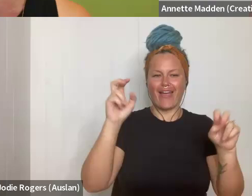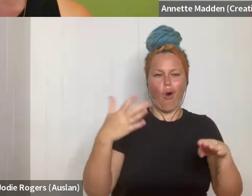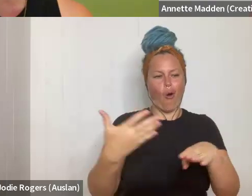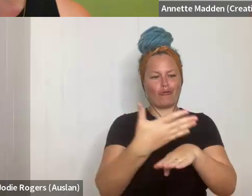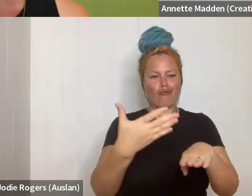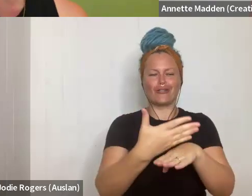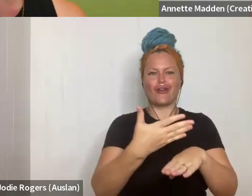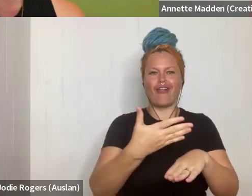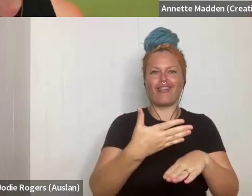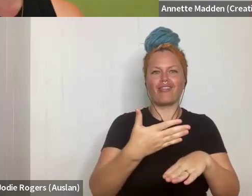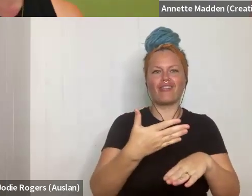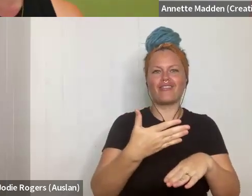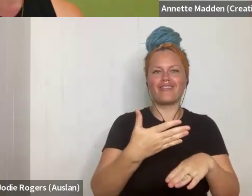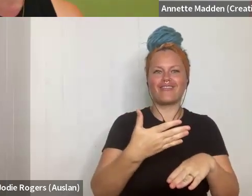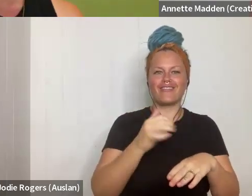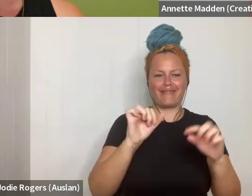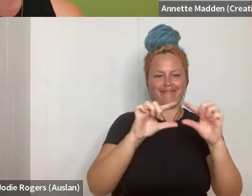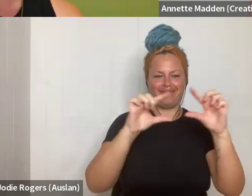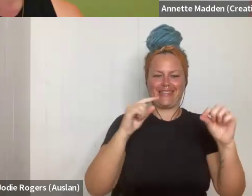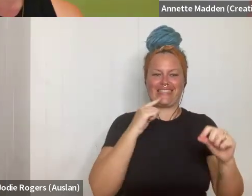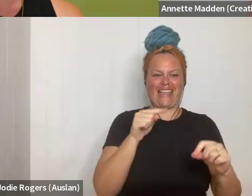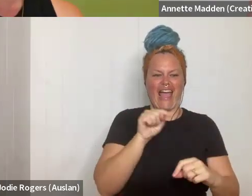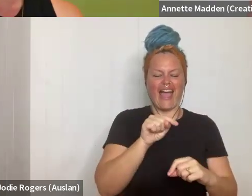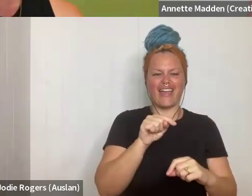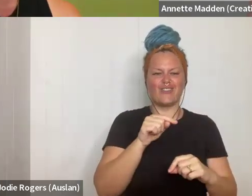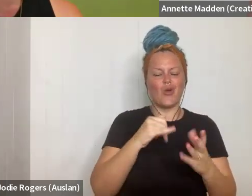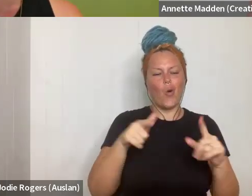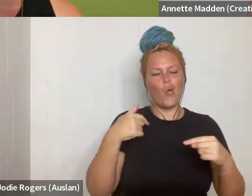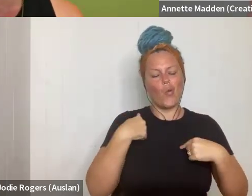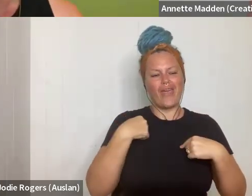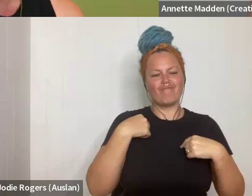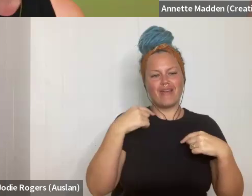We view this as an operational